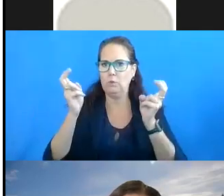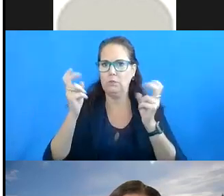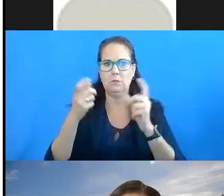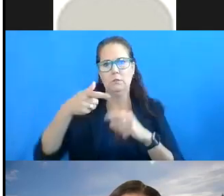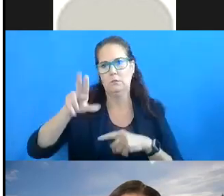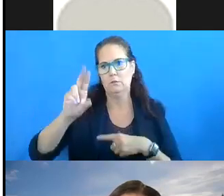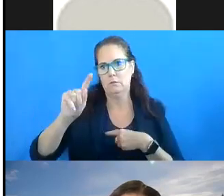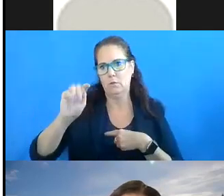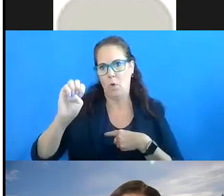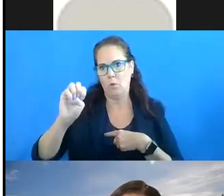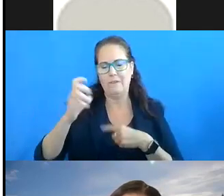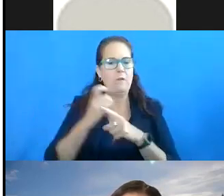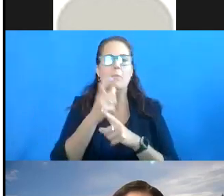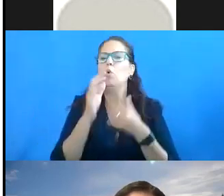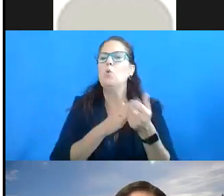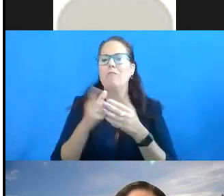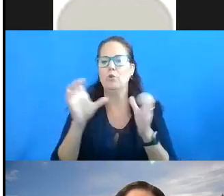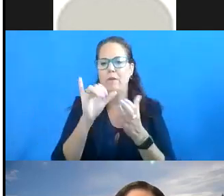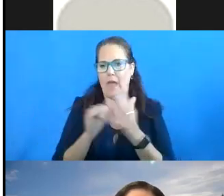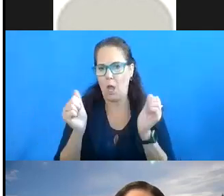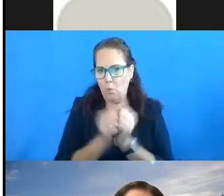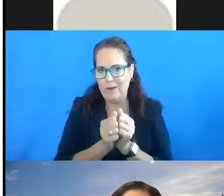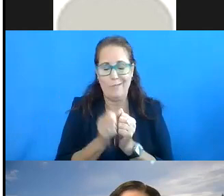going to be doing this with, and sometimes they just need the detailed breakdown,